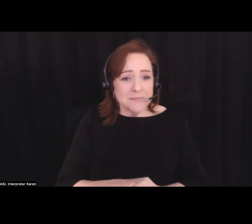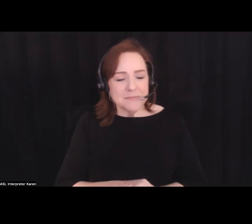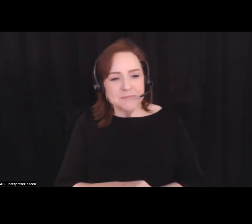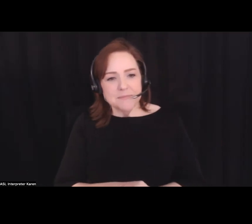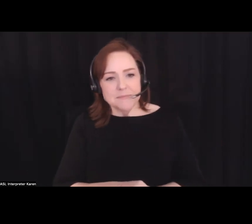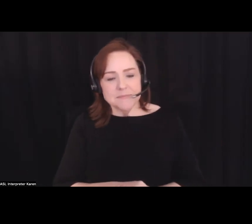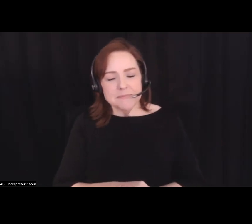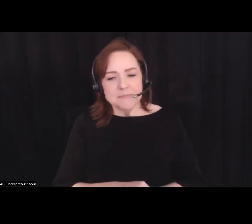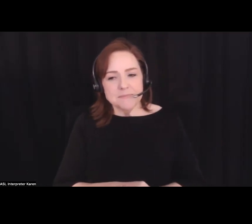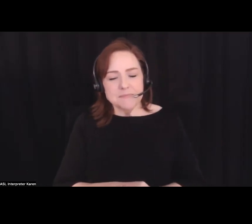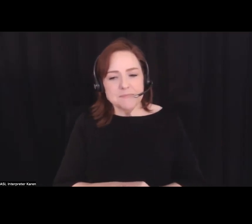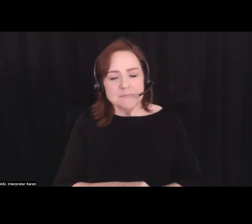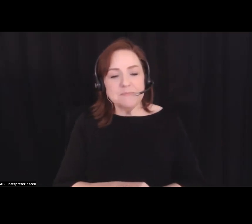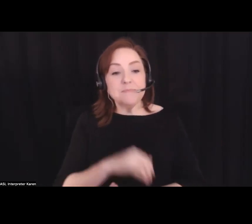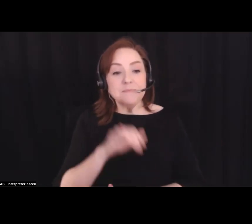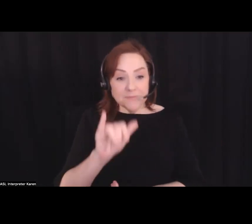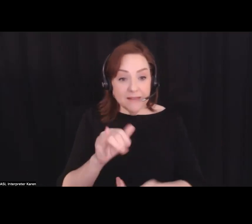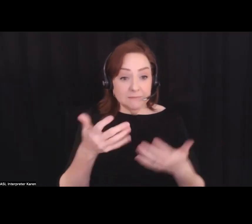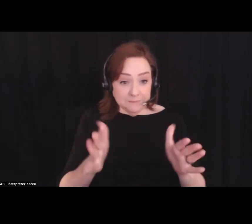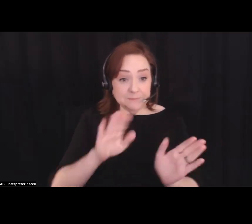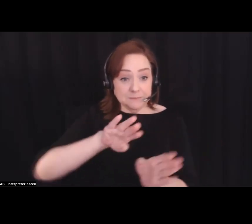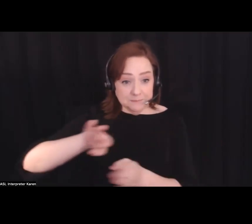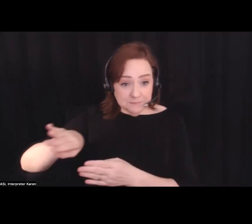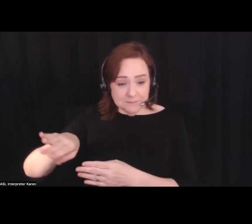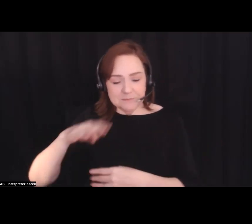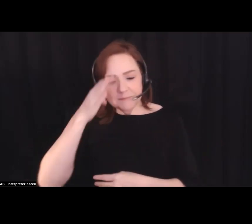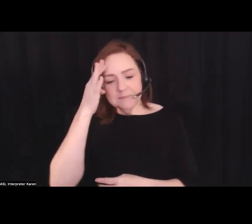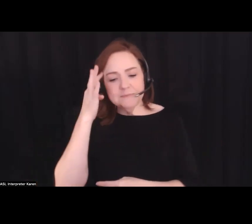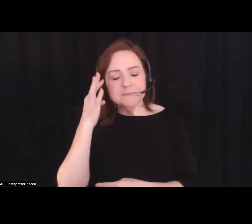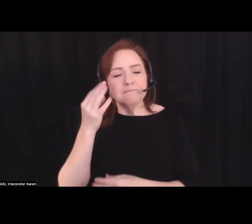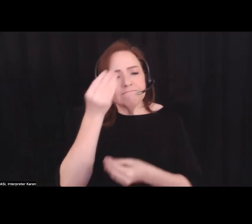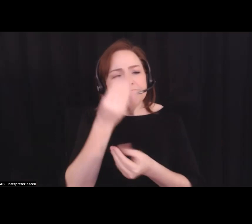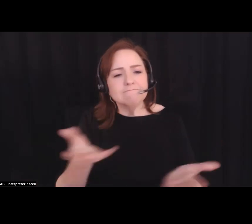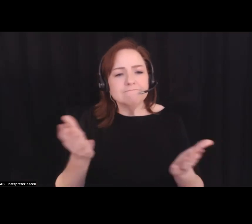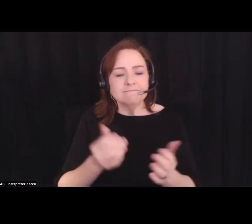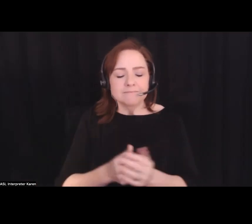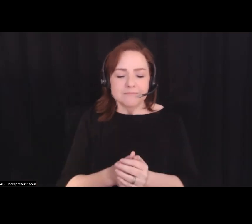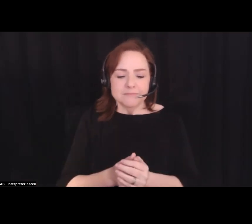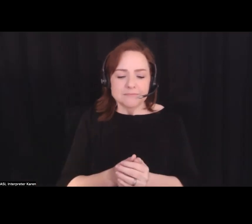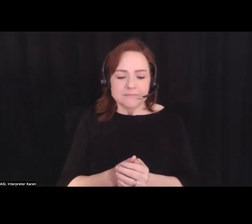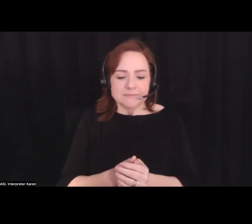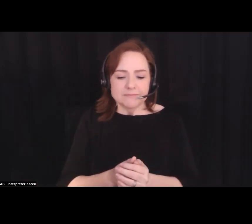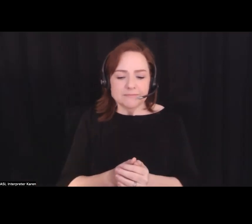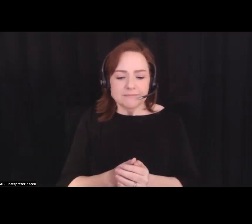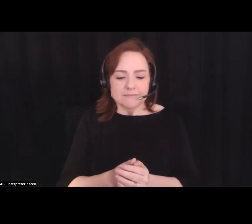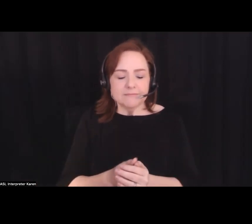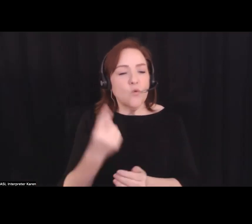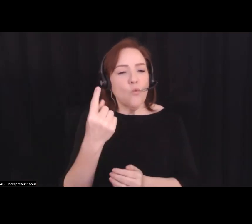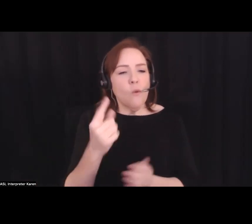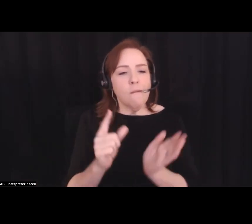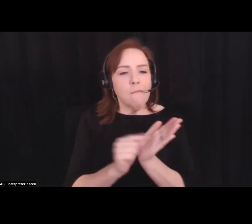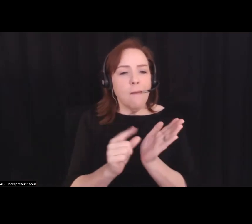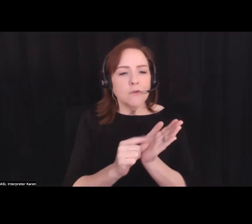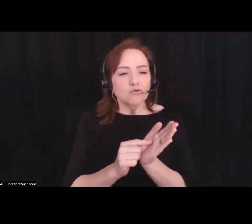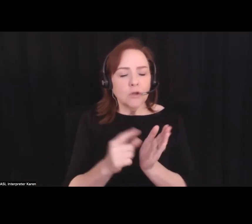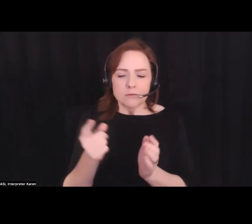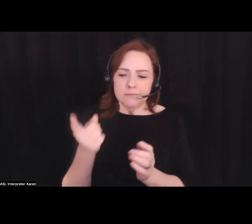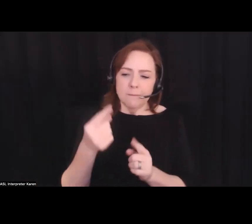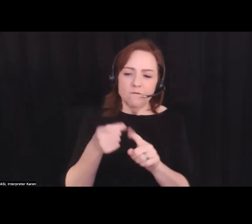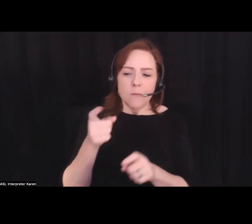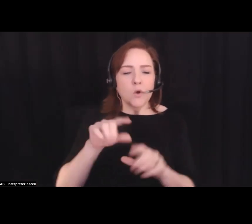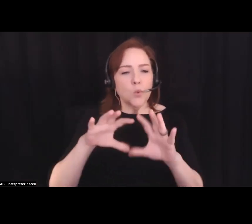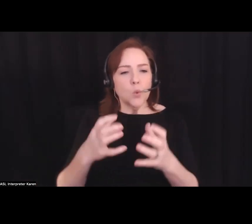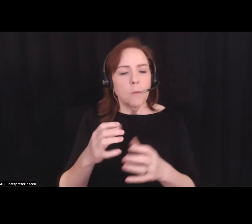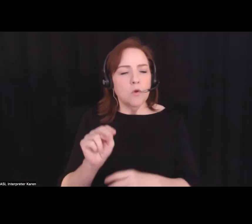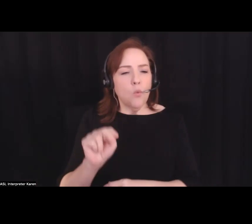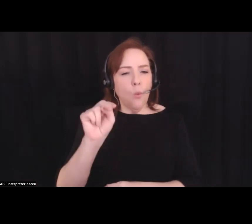said there has been a publication that came from a group in Northwestern, UMass, and harvard medical